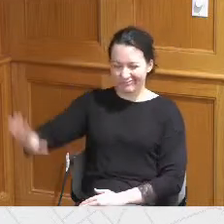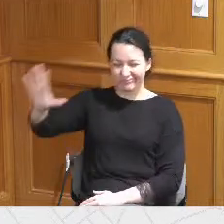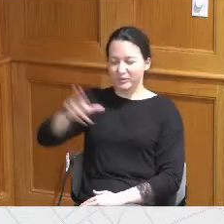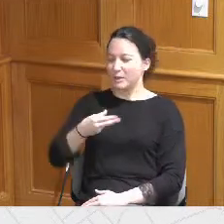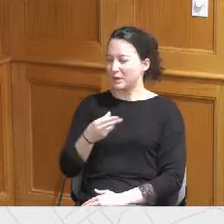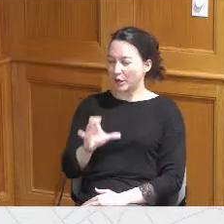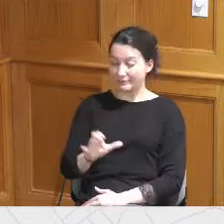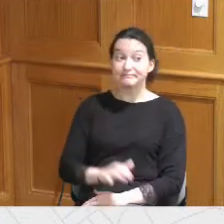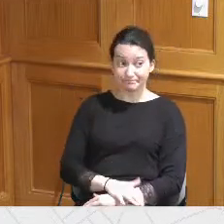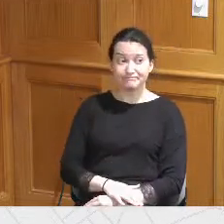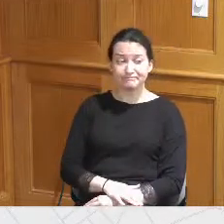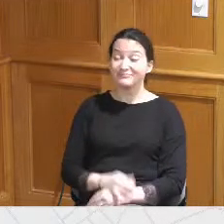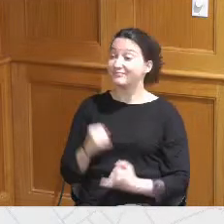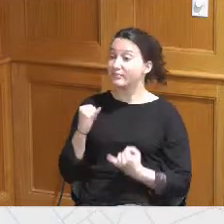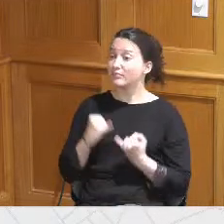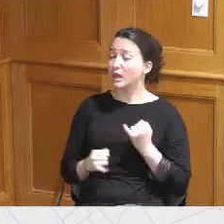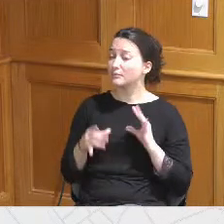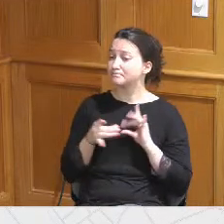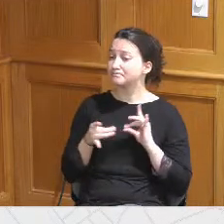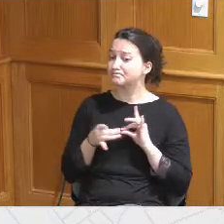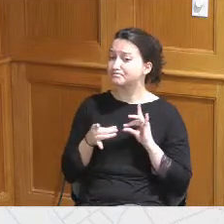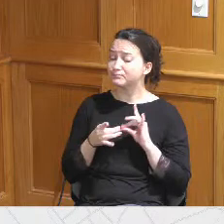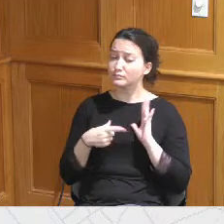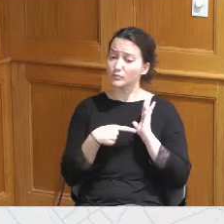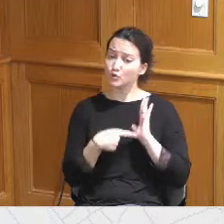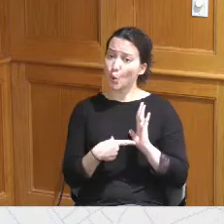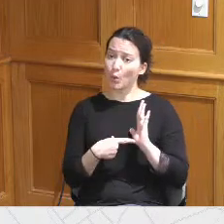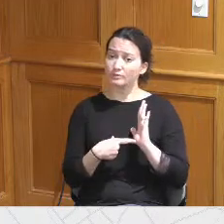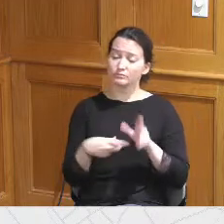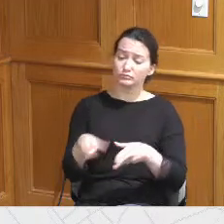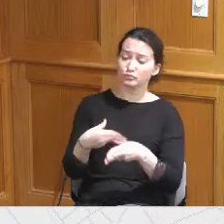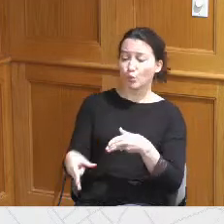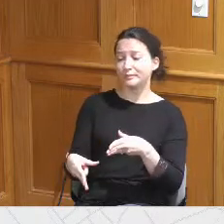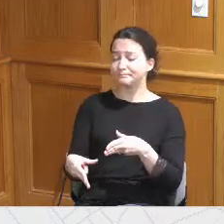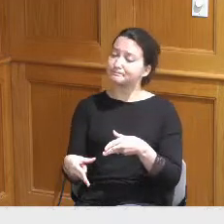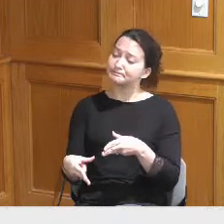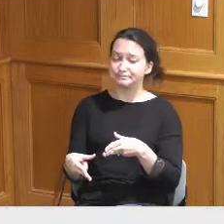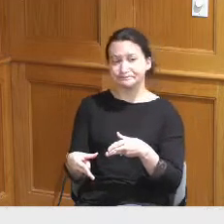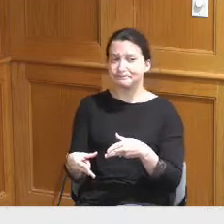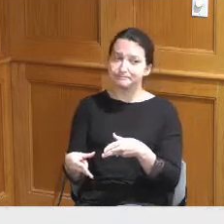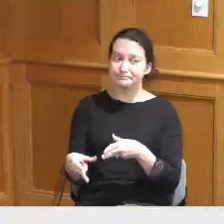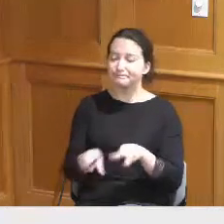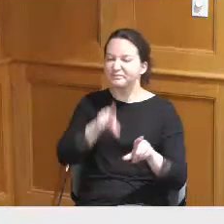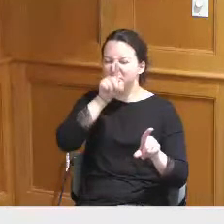well and then the last thing I just want to do is show you a little a little a little response from